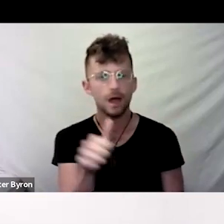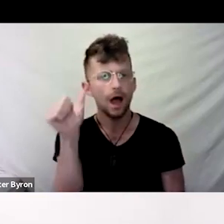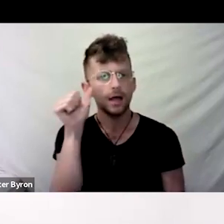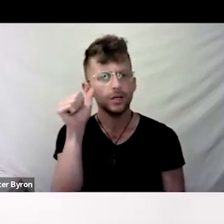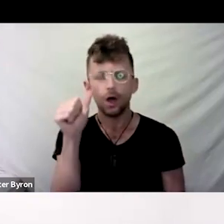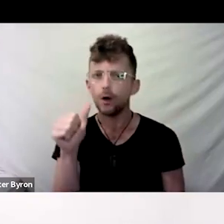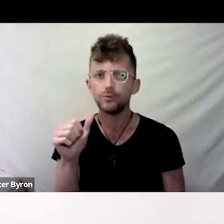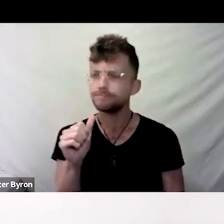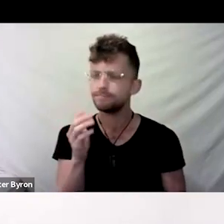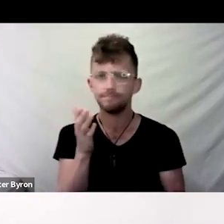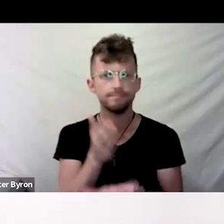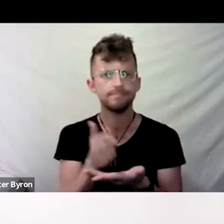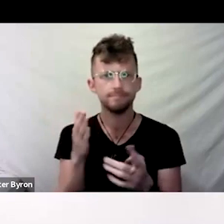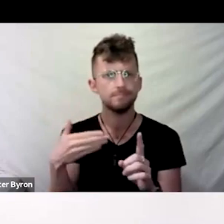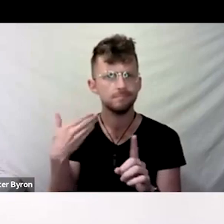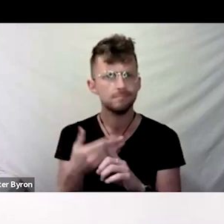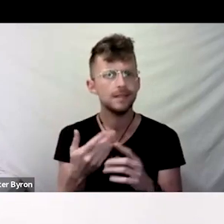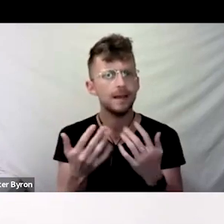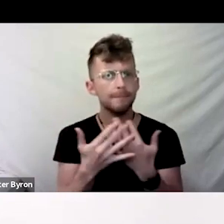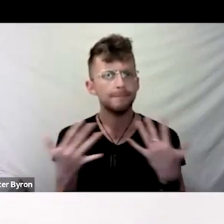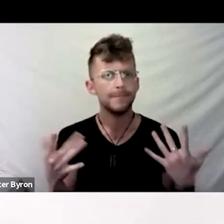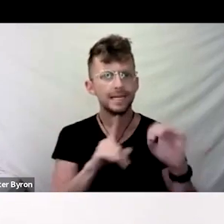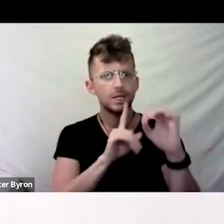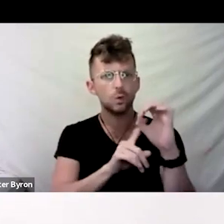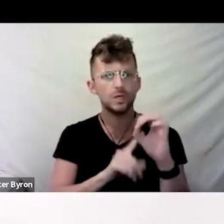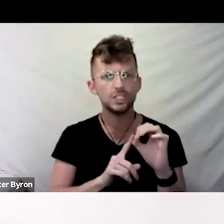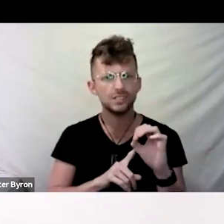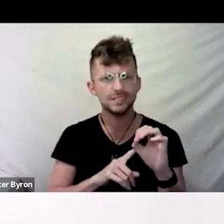a number of questions that still kind of probe more on the